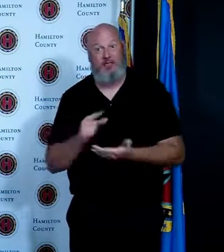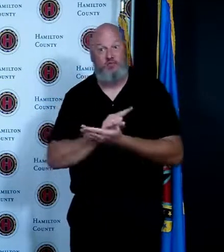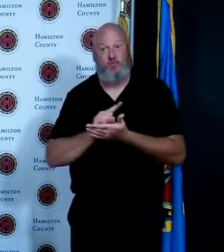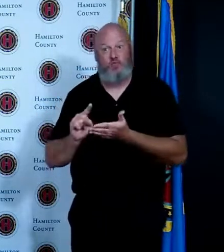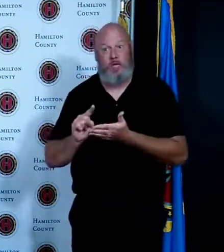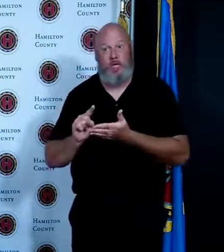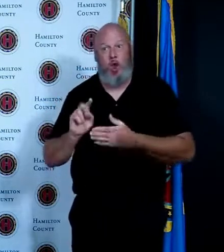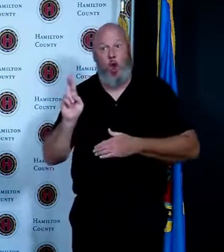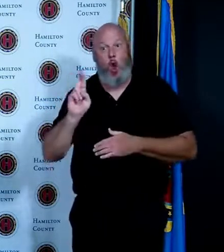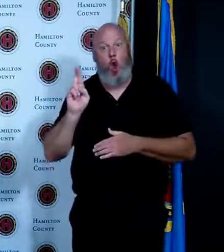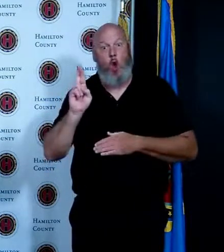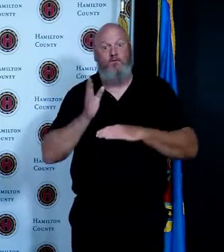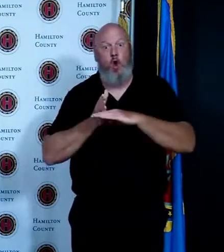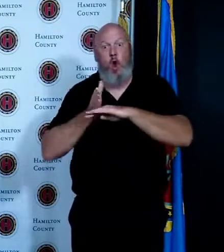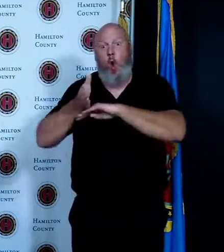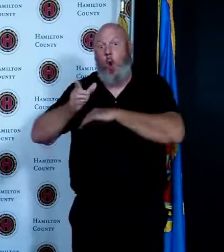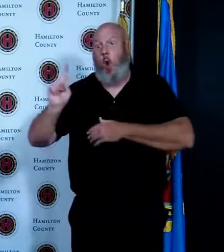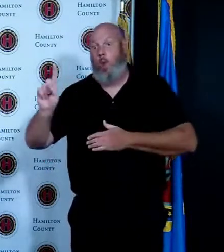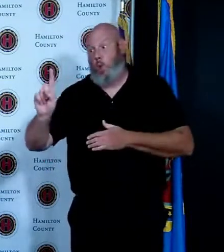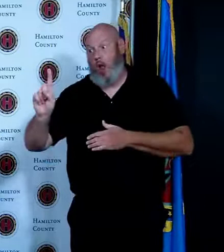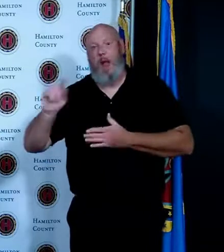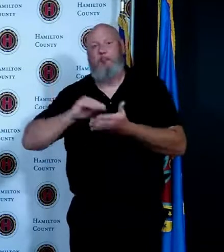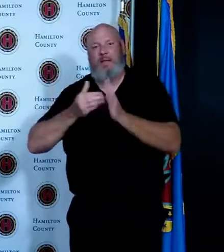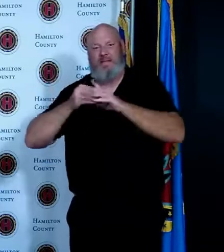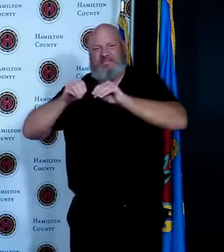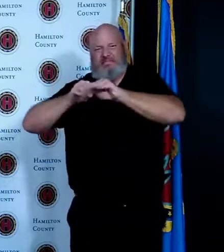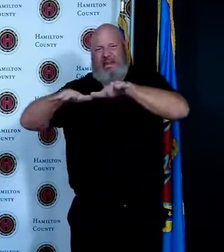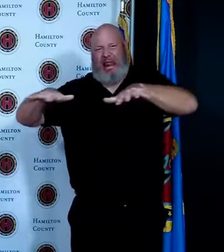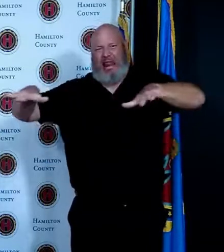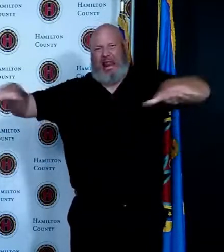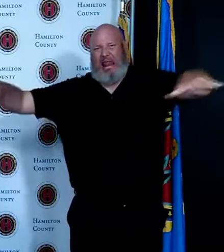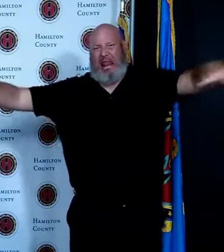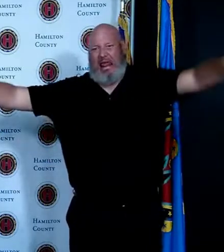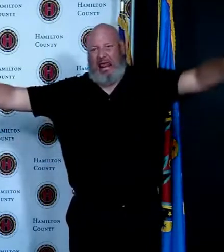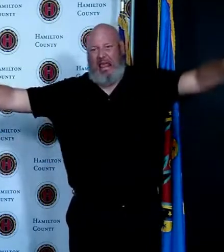expanding exponentially and when it starts to fall below 1 we start to see a